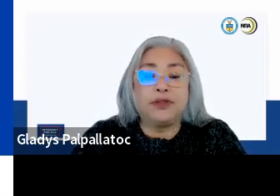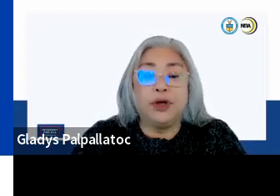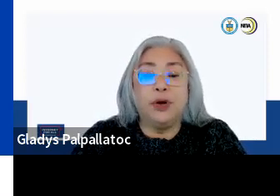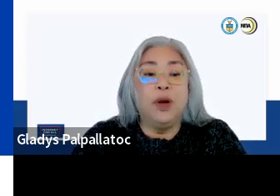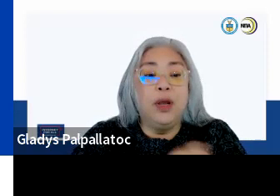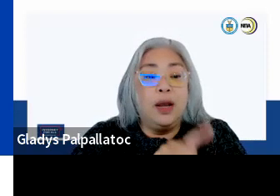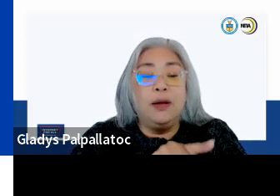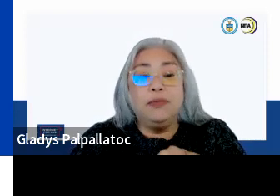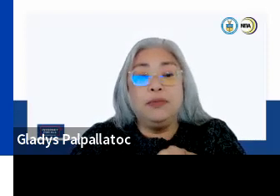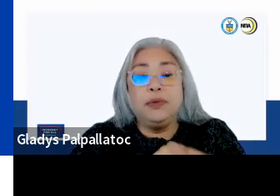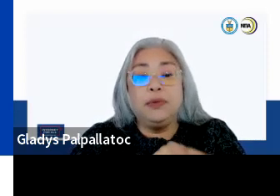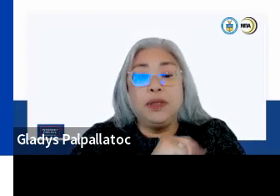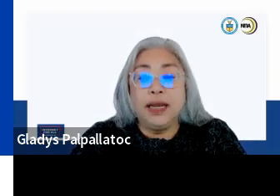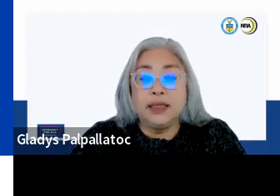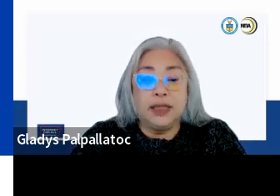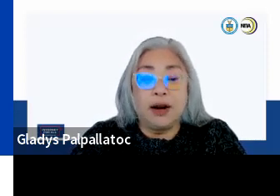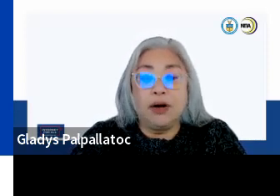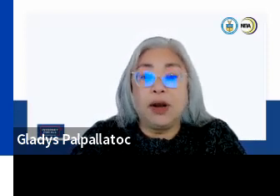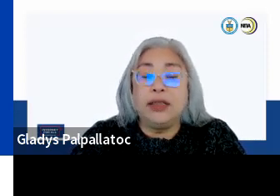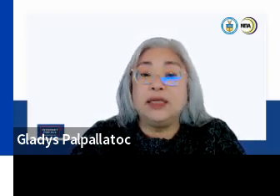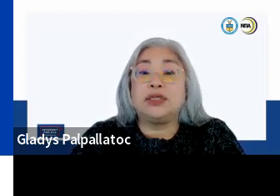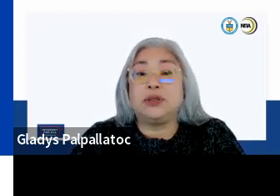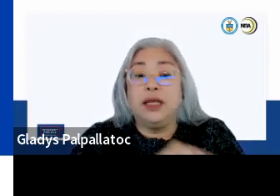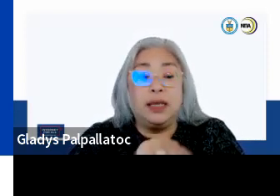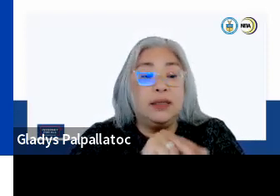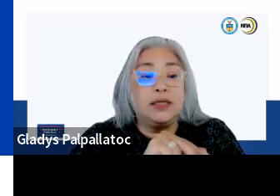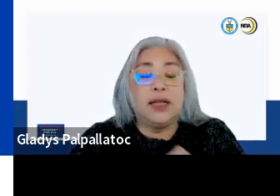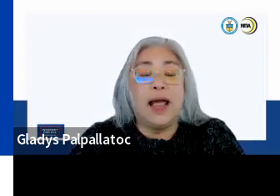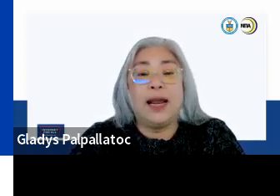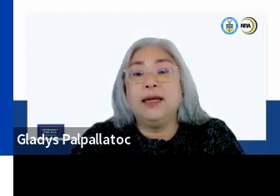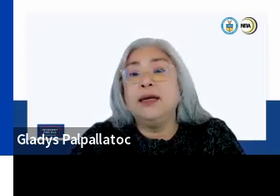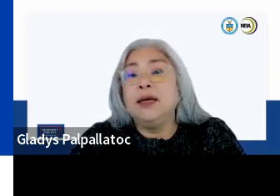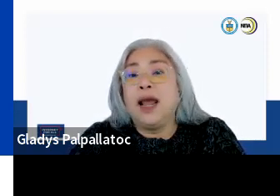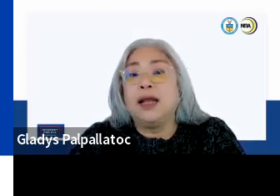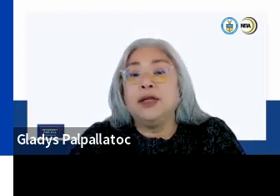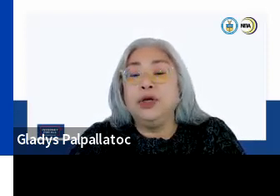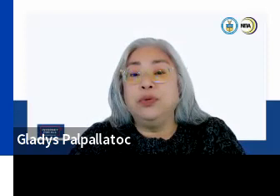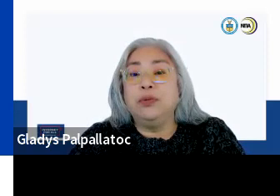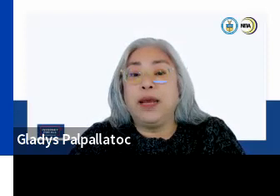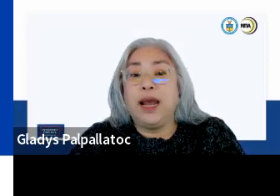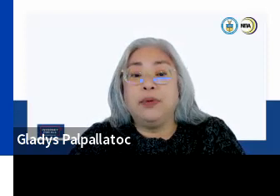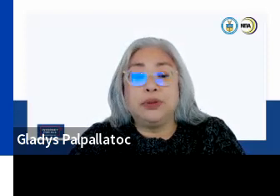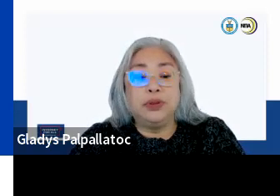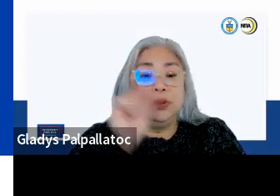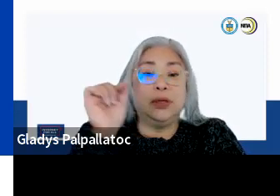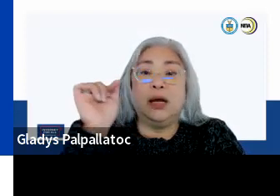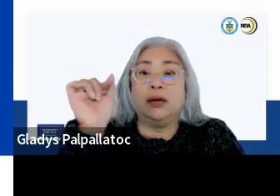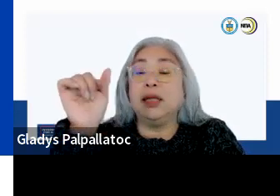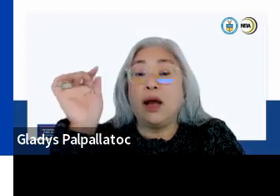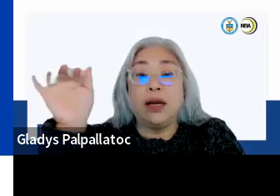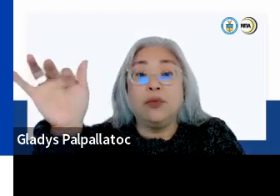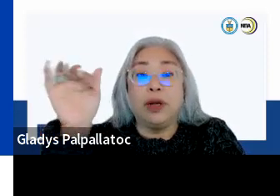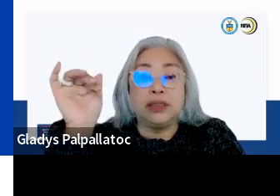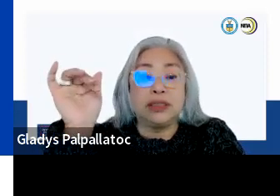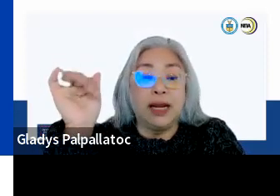may have. So the link is there. And this and this slide, and you will be able to click